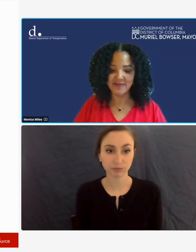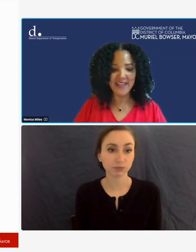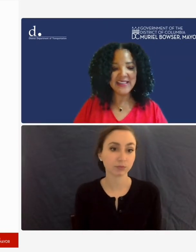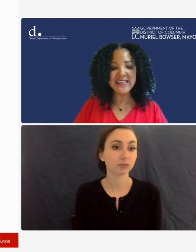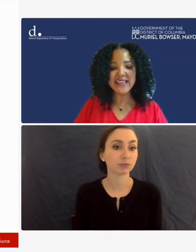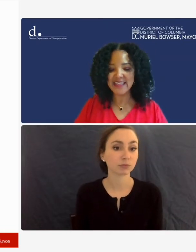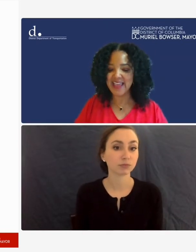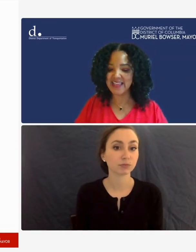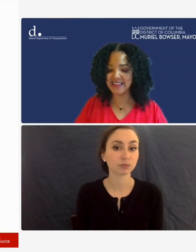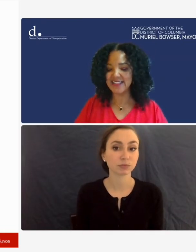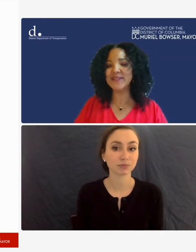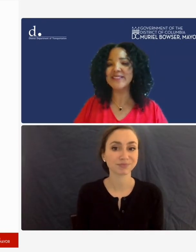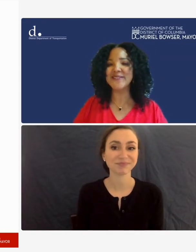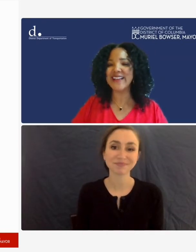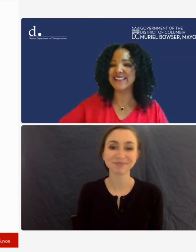look at that this one's correct okay